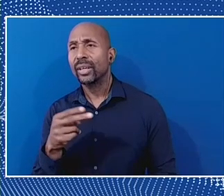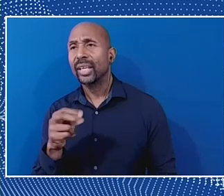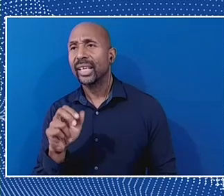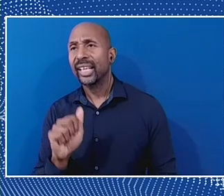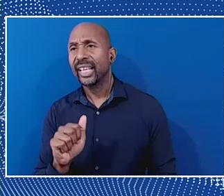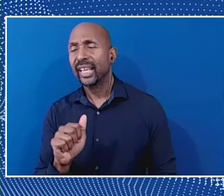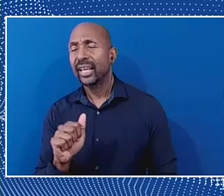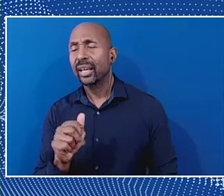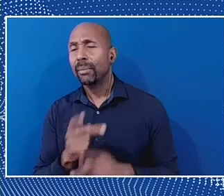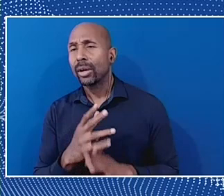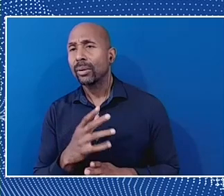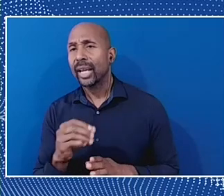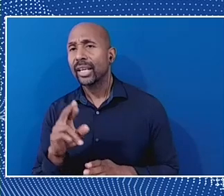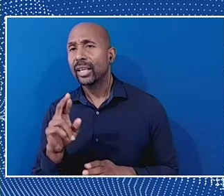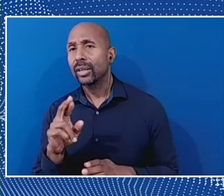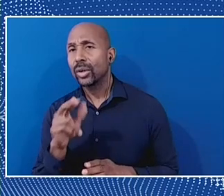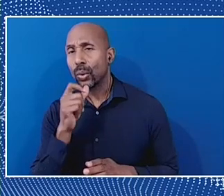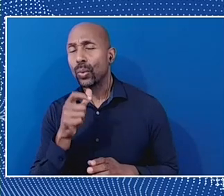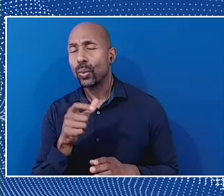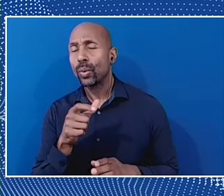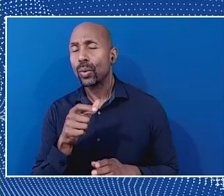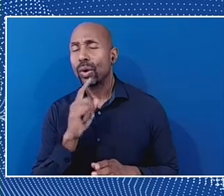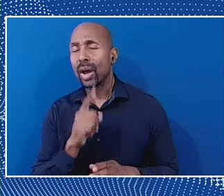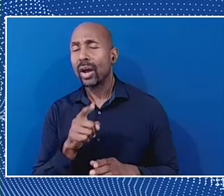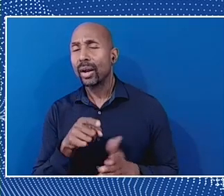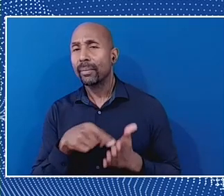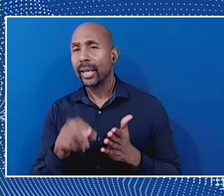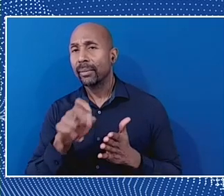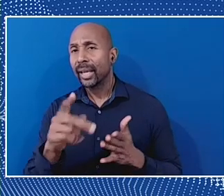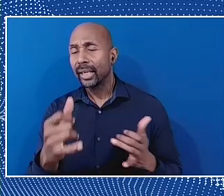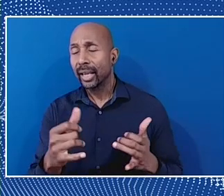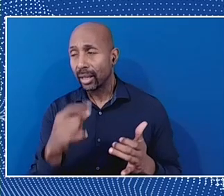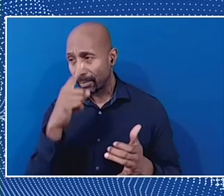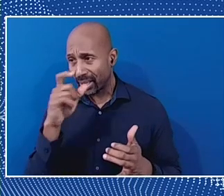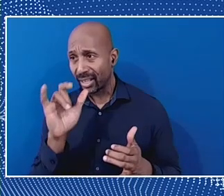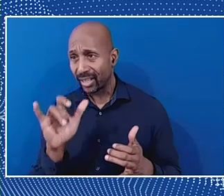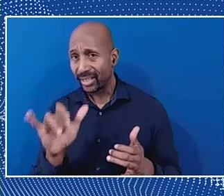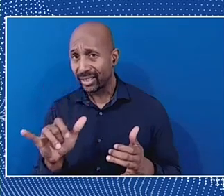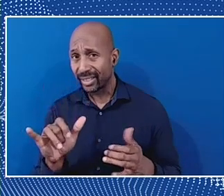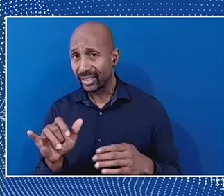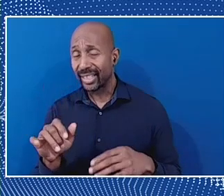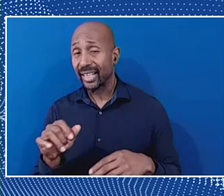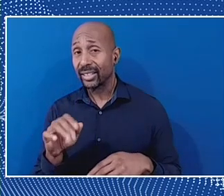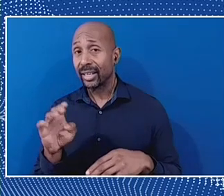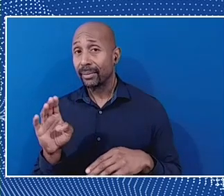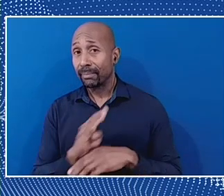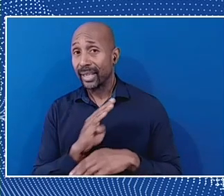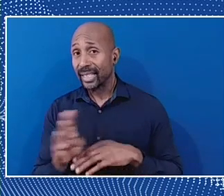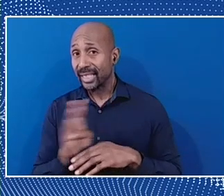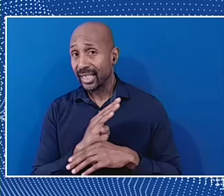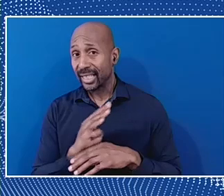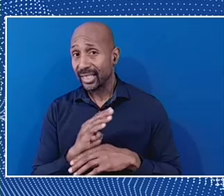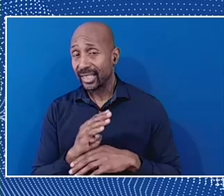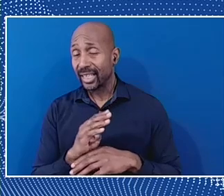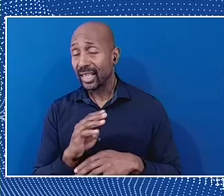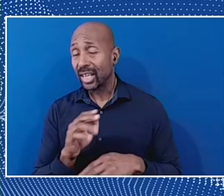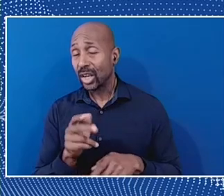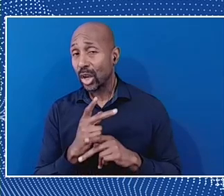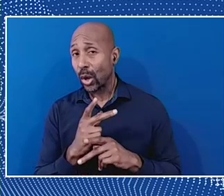commercially held HEAL loans? Is that what you meant? Yes, ma'am. Thanks. Thank you, Jessica.